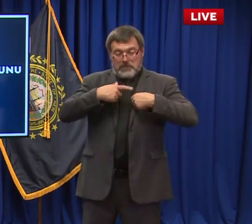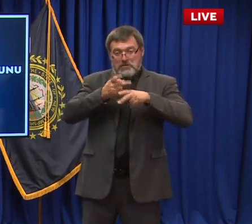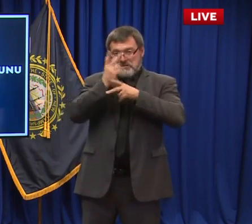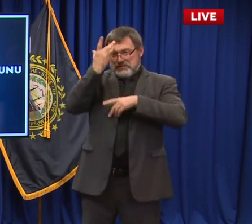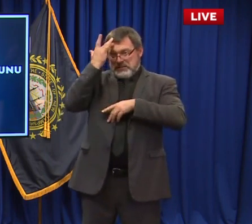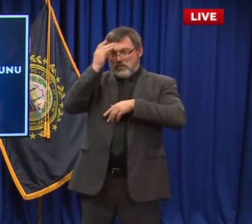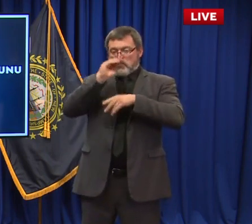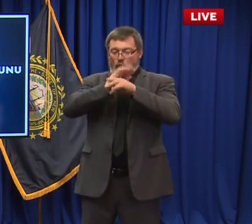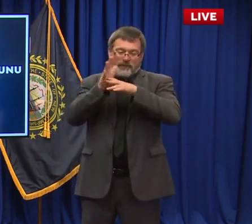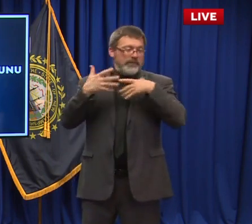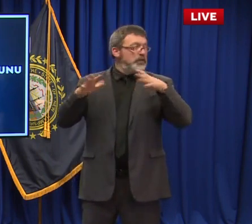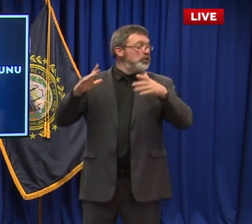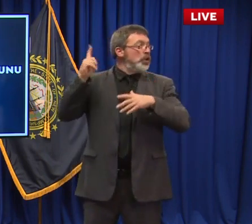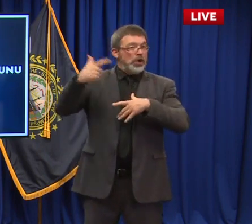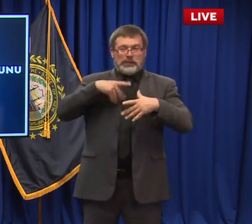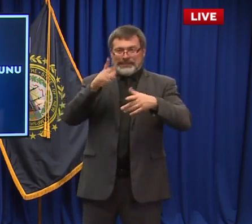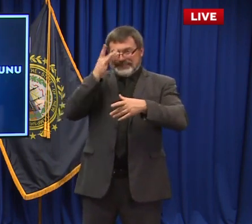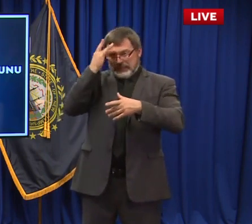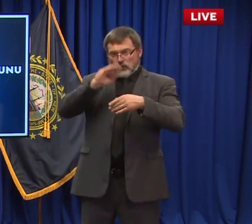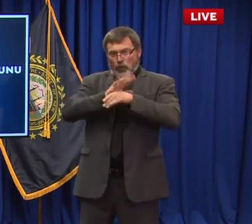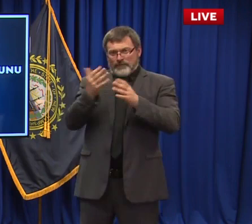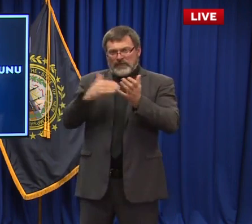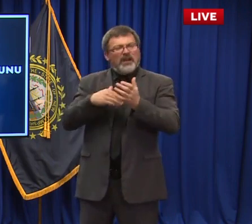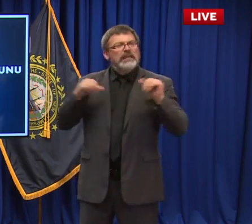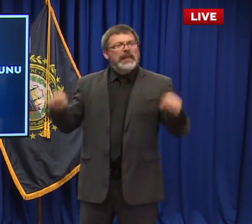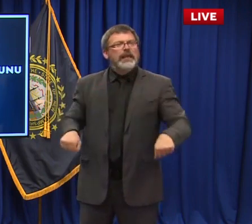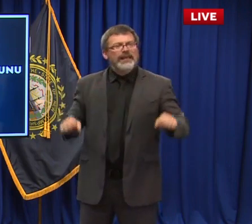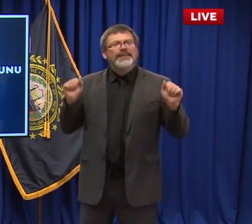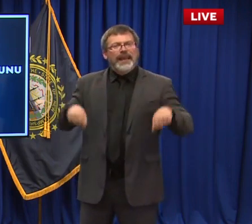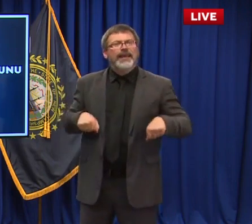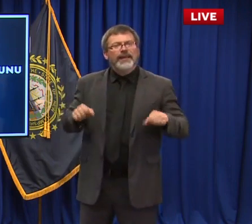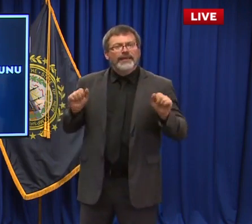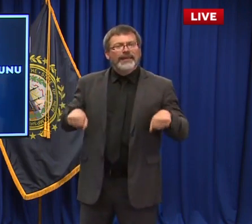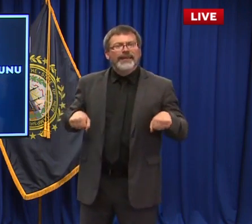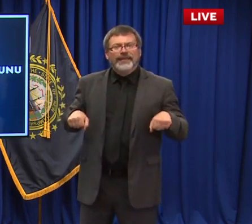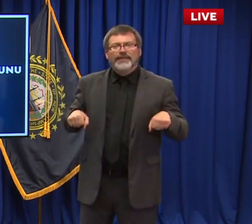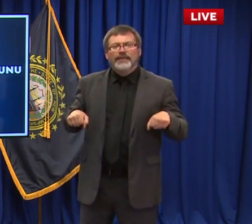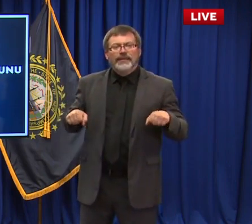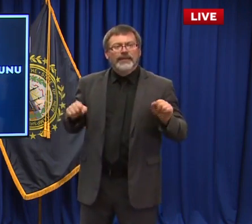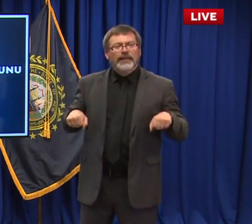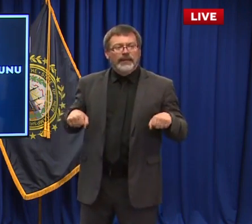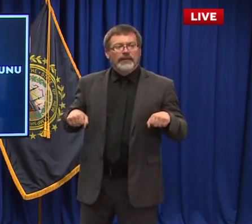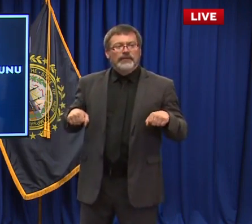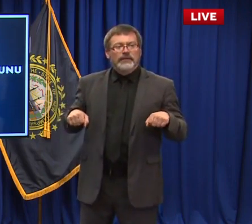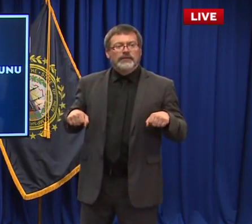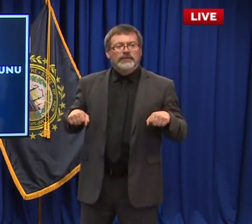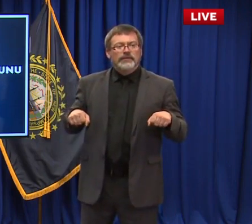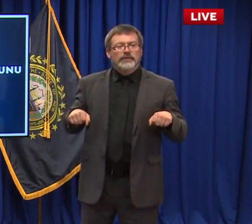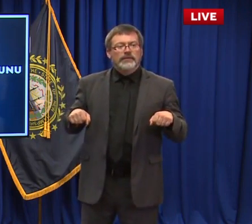IMMUNITY AFTER INFECTION WHEN THEY CALLED DOES NOT GUARANTEE LIFELONG IMMUNITY.